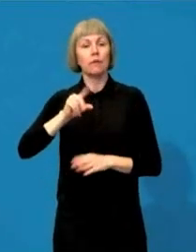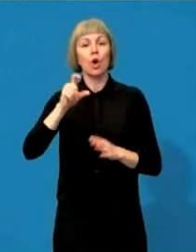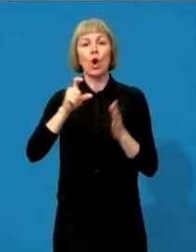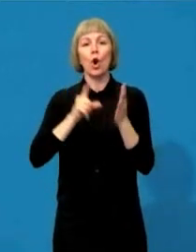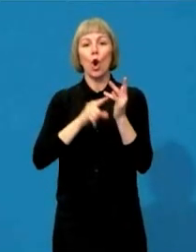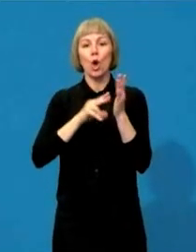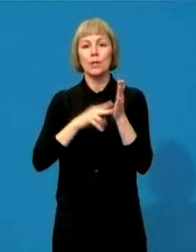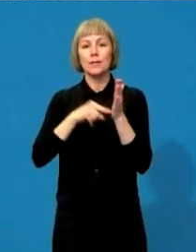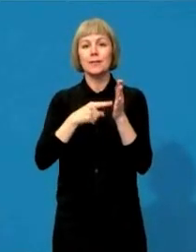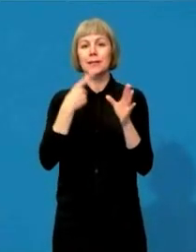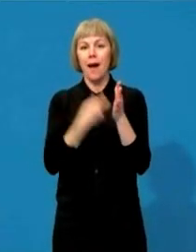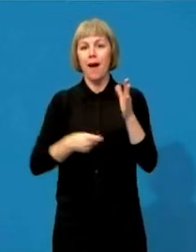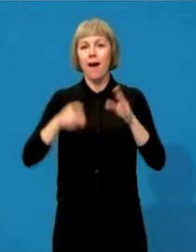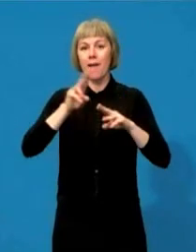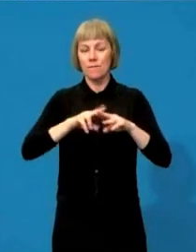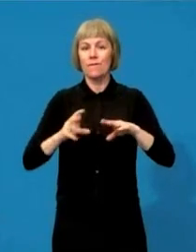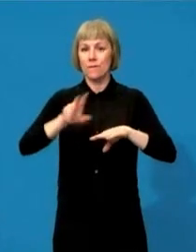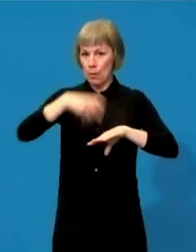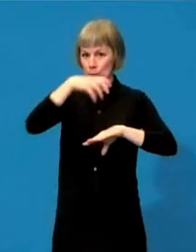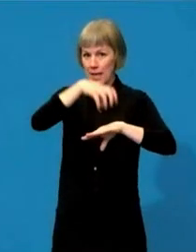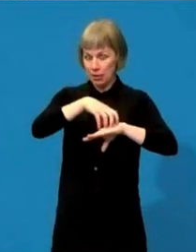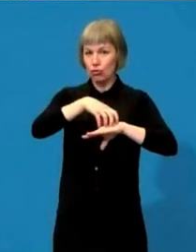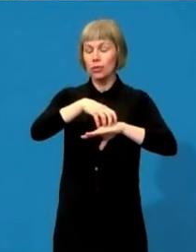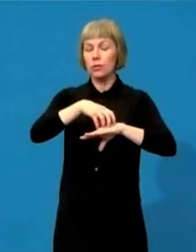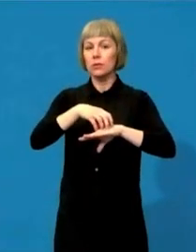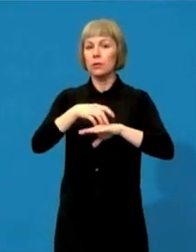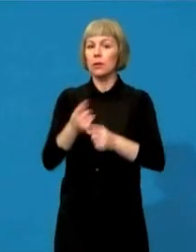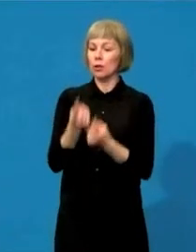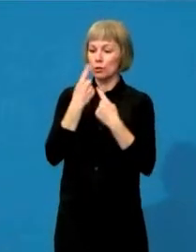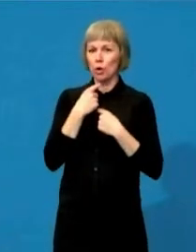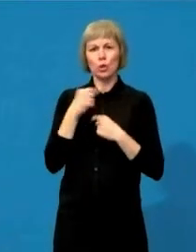Tristan for a sponsorship thing out of - I think it was ANZ.